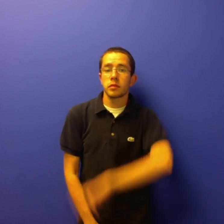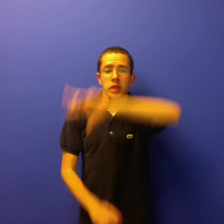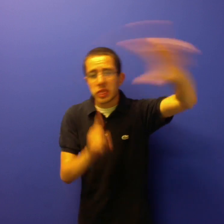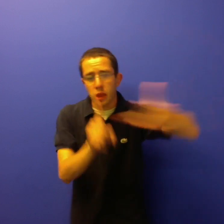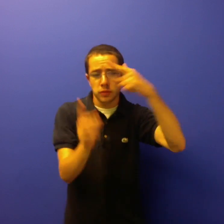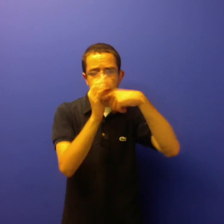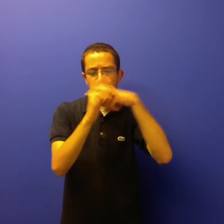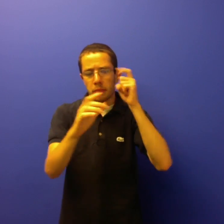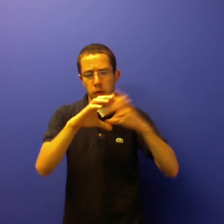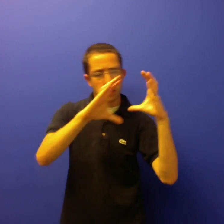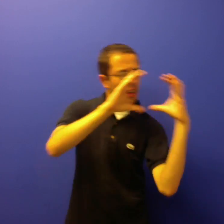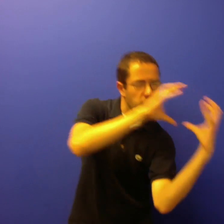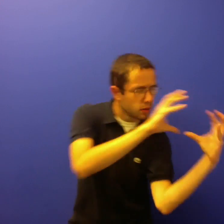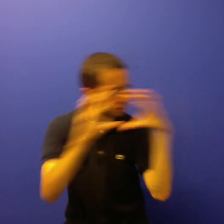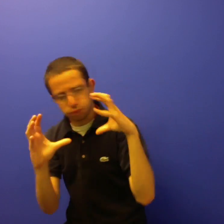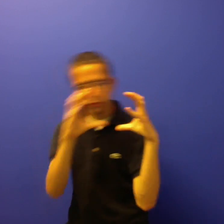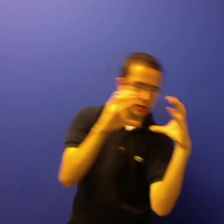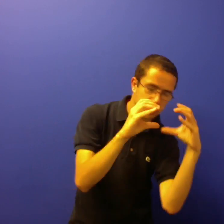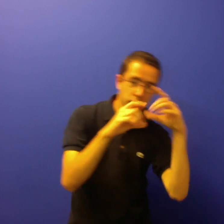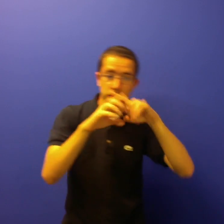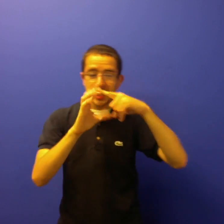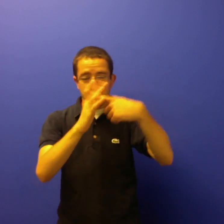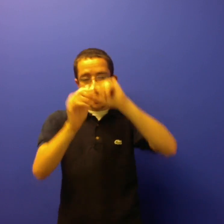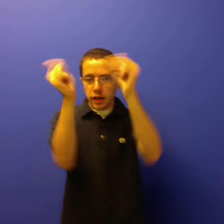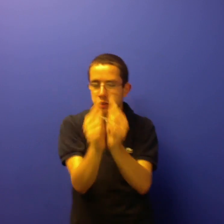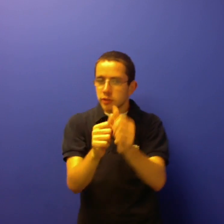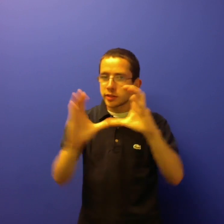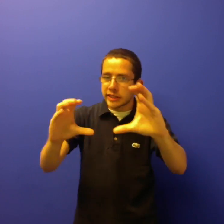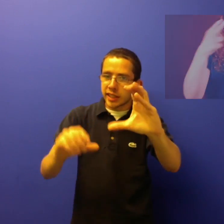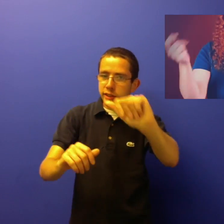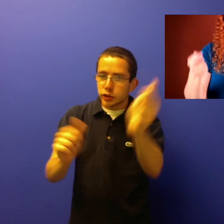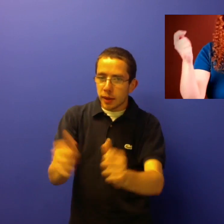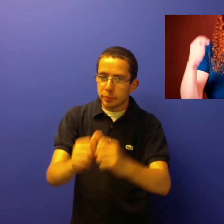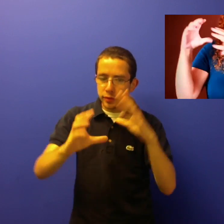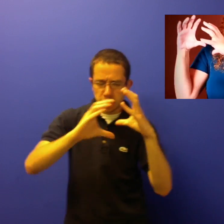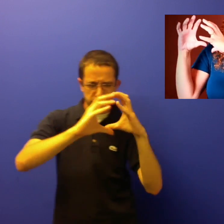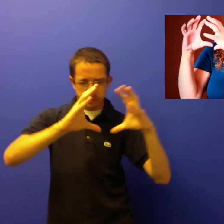Third Example. "C"handshape waving each other. Almost the sign of crusade. Showing the "C" handshape *a small square appears with the same curly hair signer* with the "c"handshape